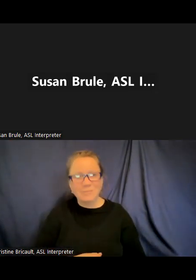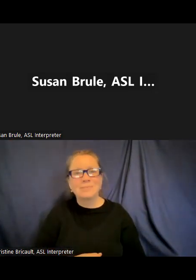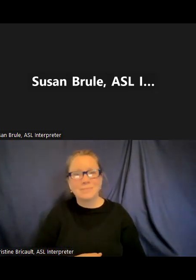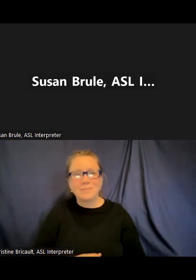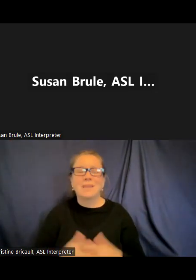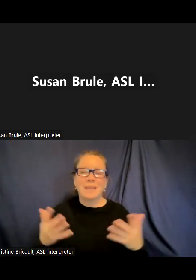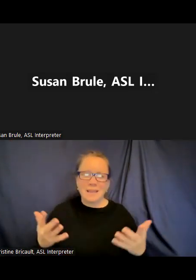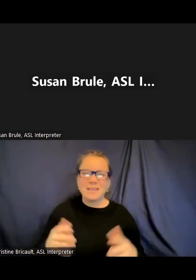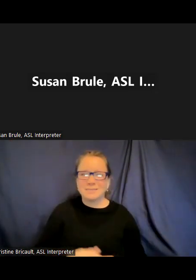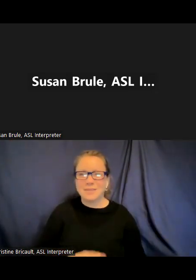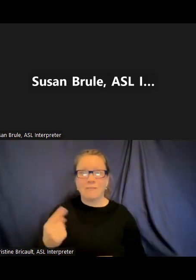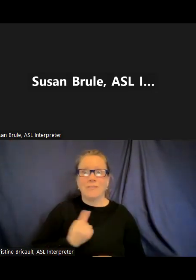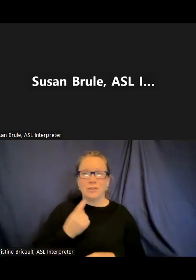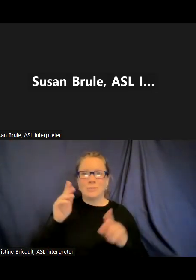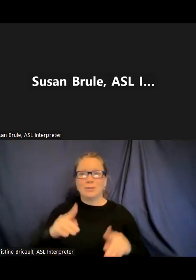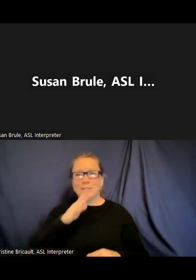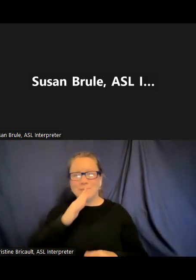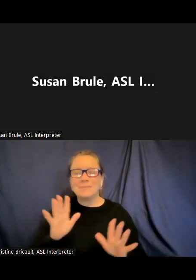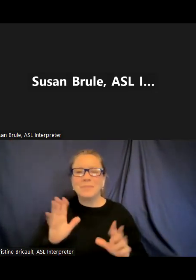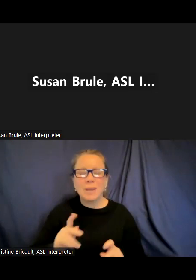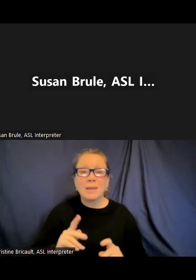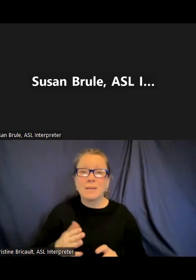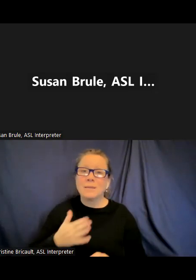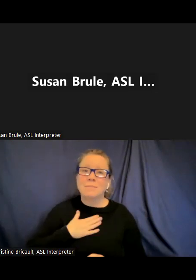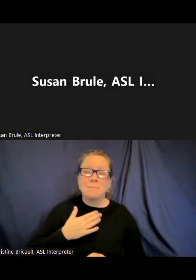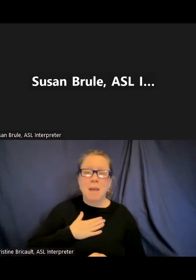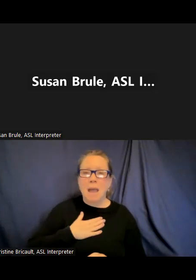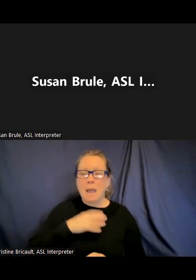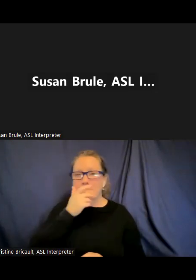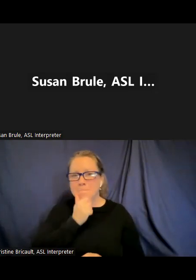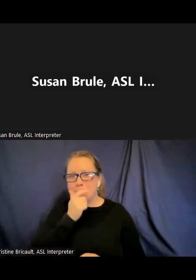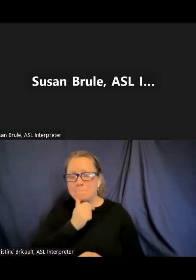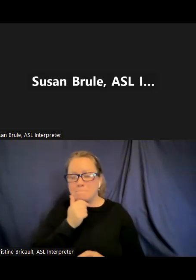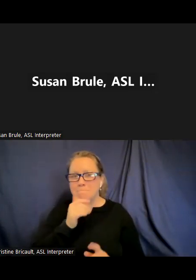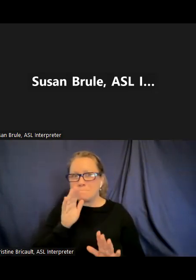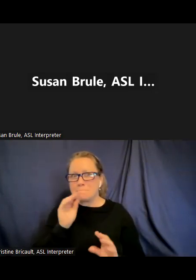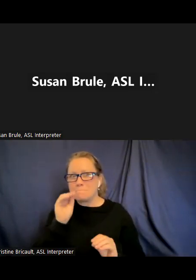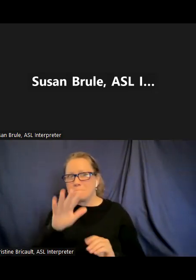My -- my best take on this would be that the, the federal